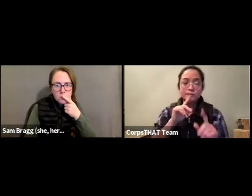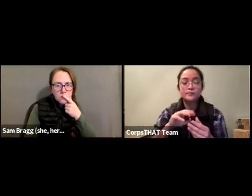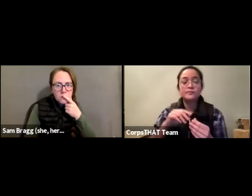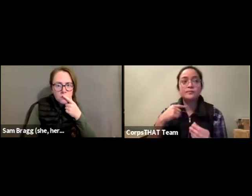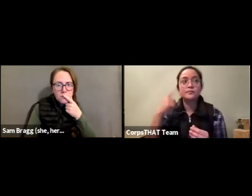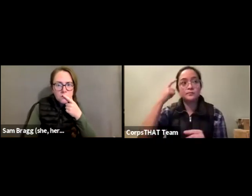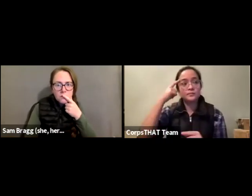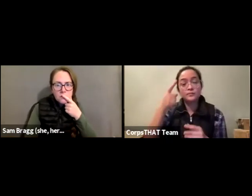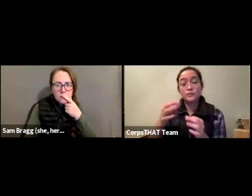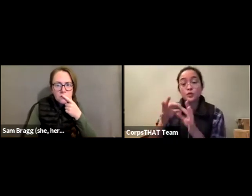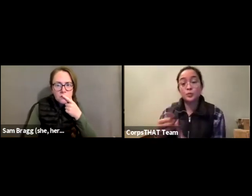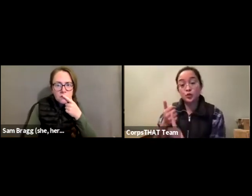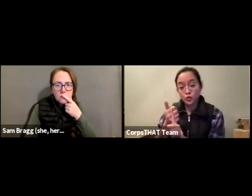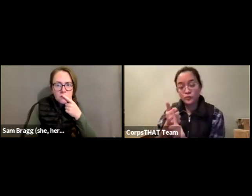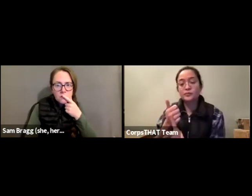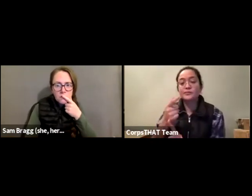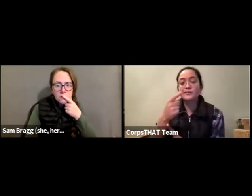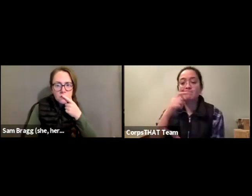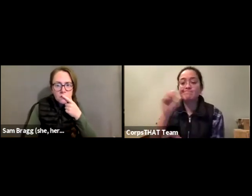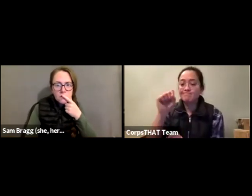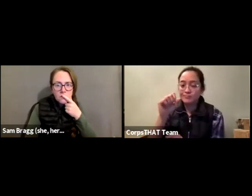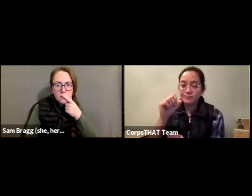i want to follow up with that question do you think